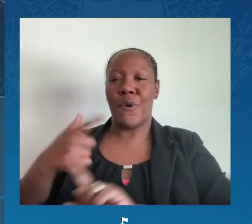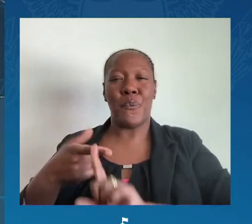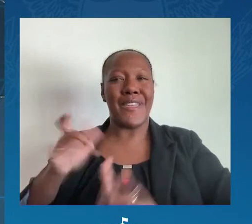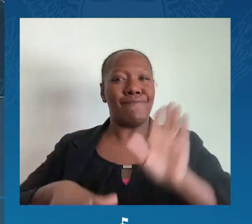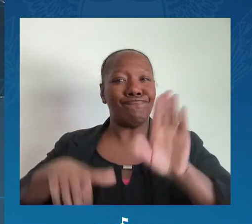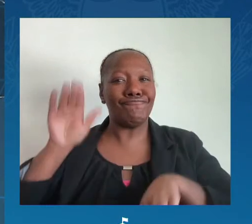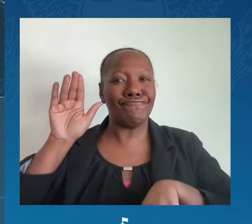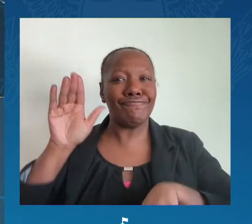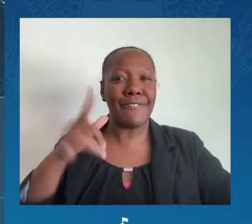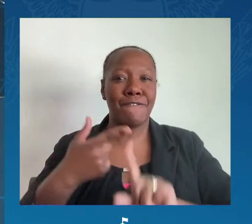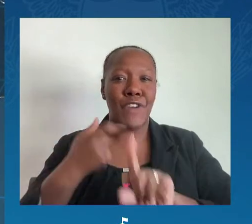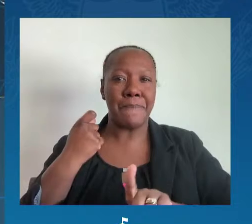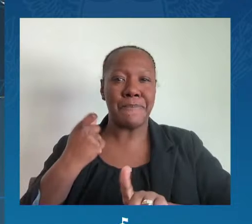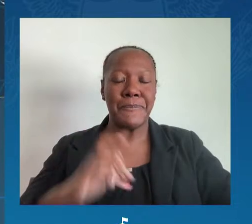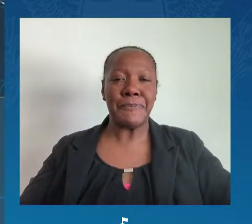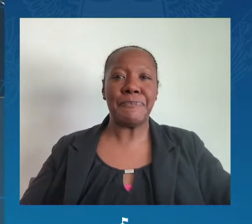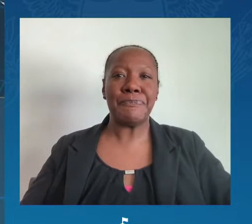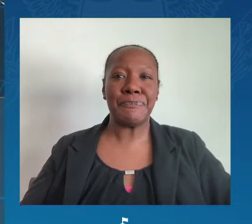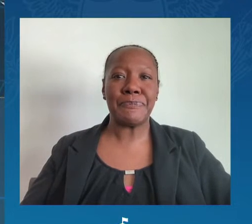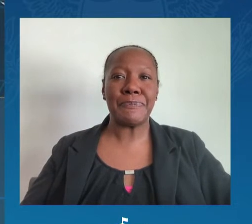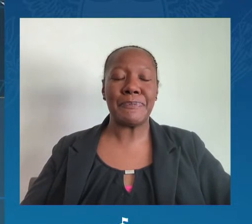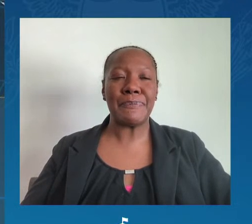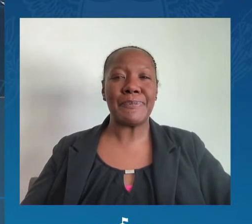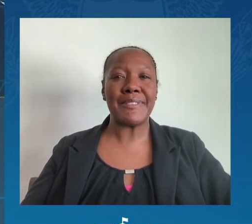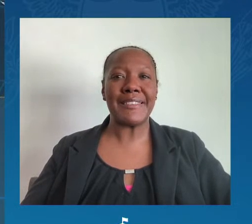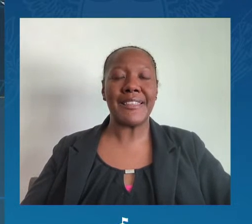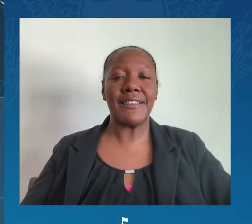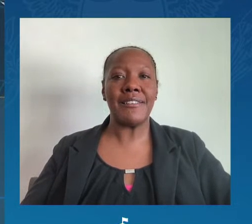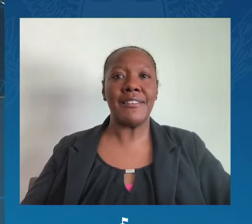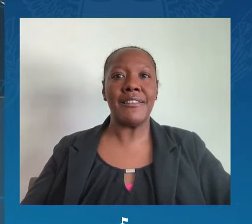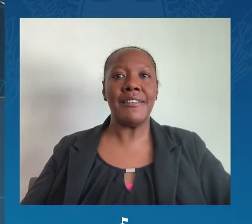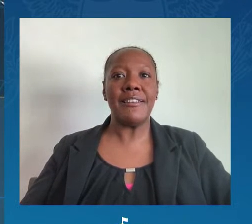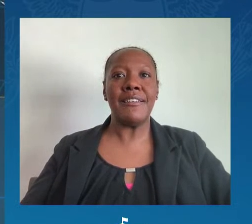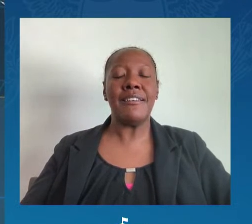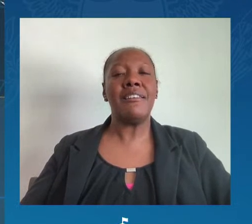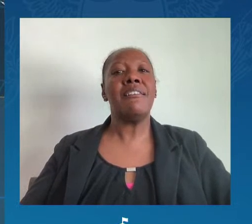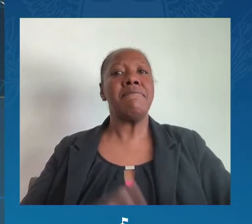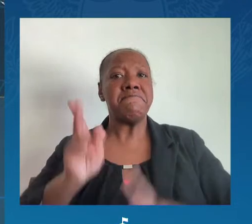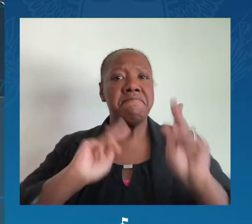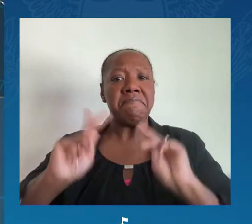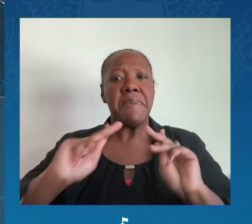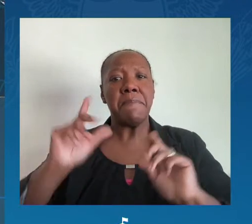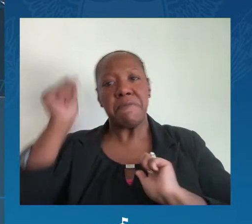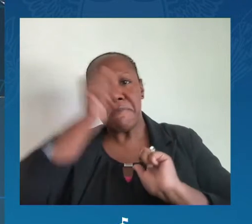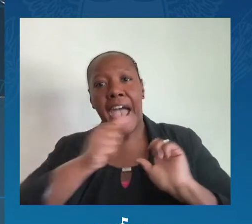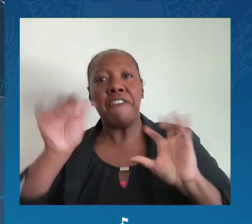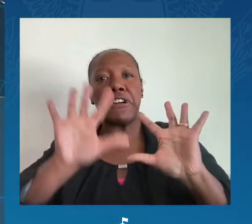That diasporas role in shaping American society and culture and the way its members contribute